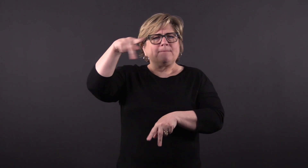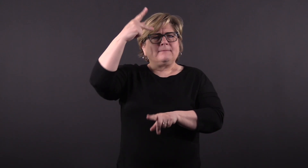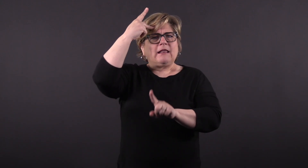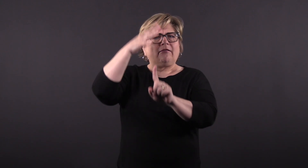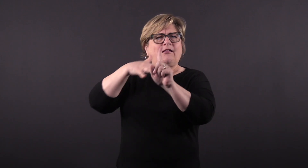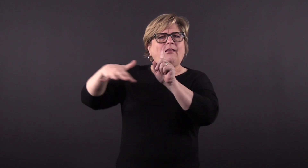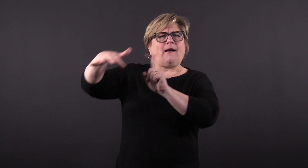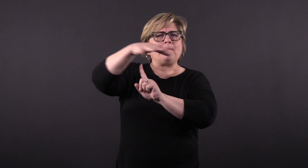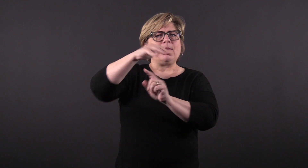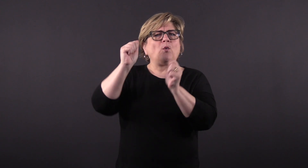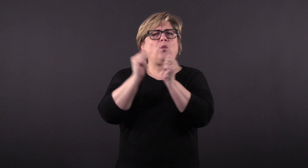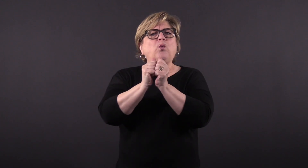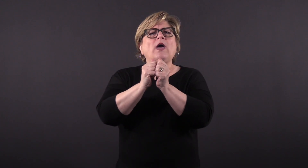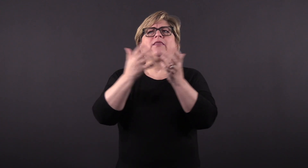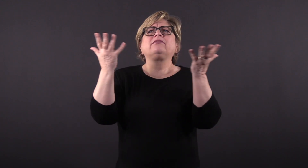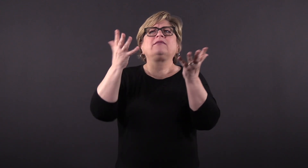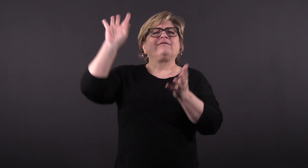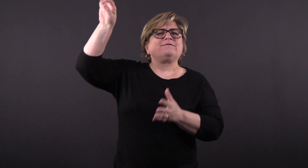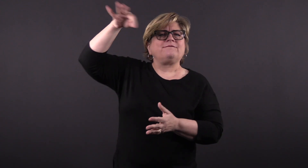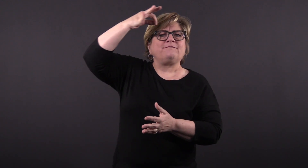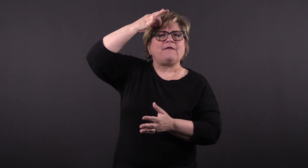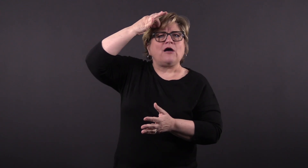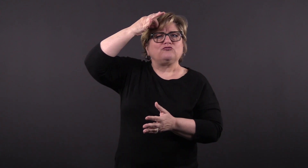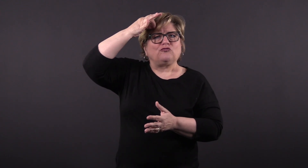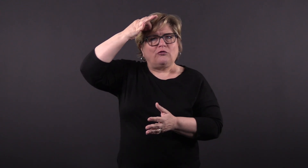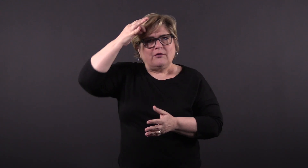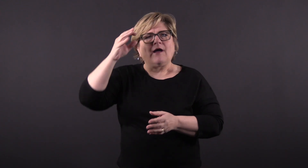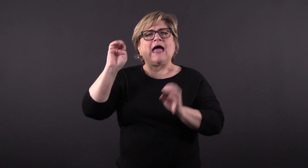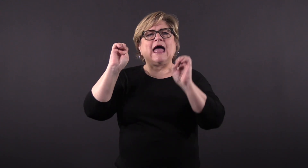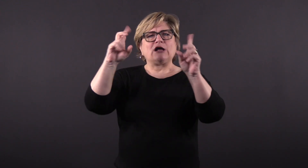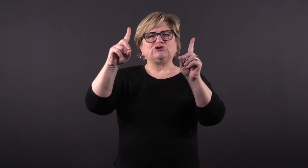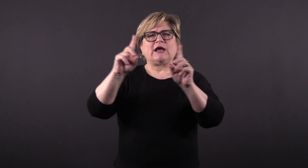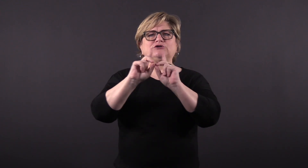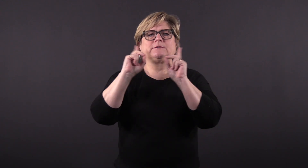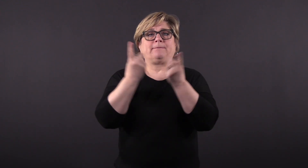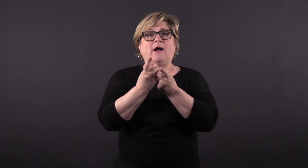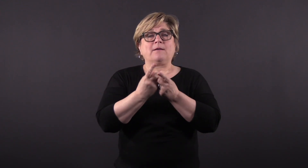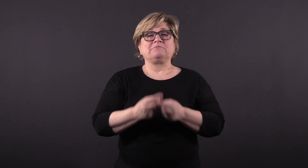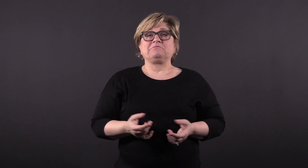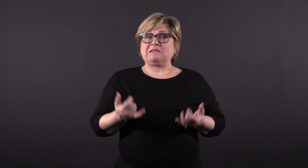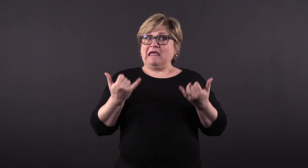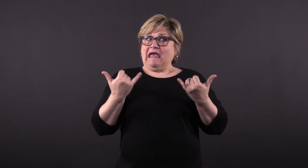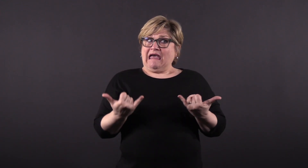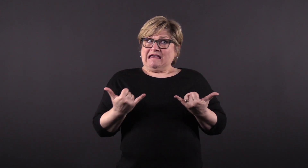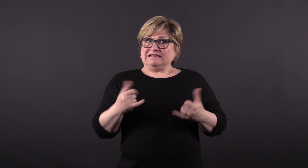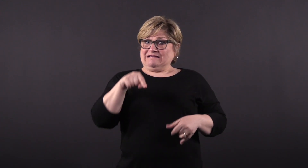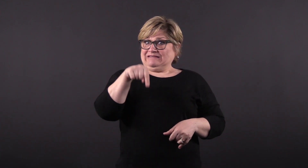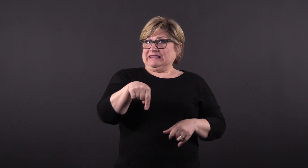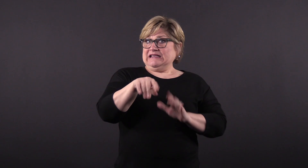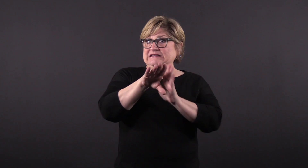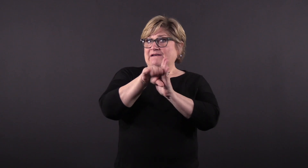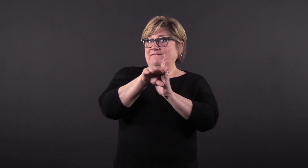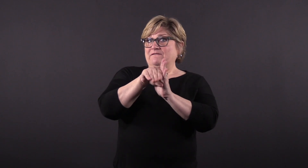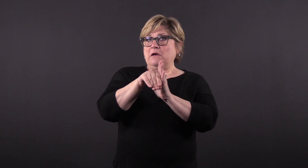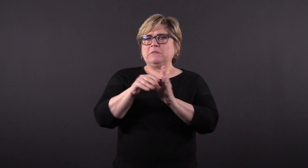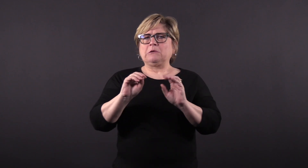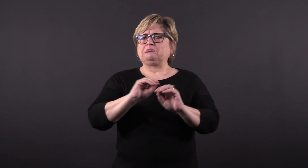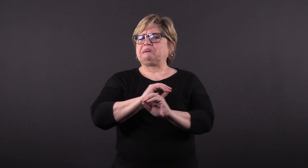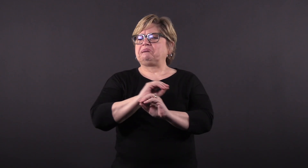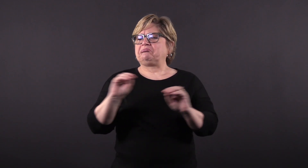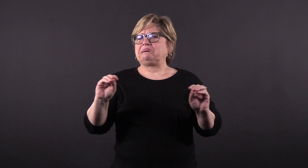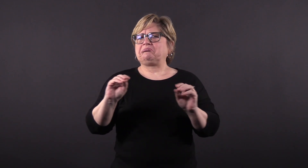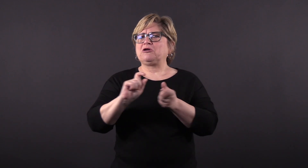the federal education department. As of this filming, there have been no changes